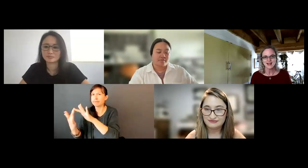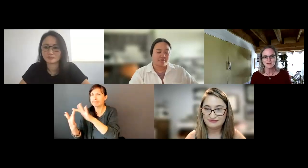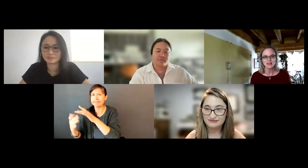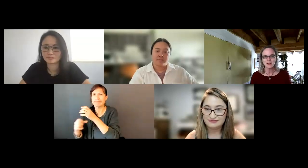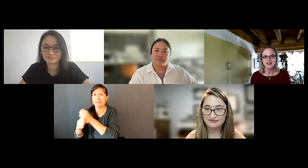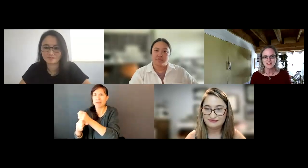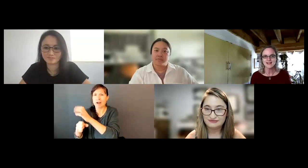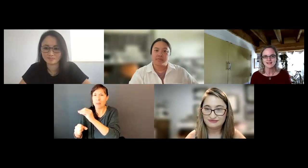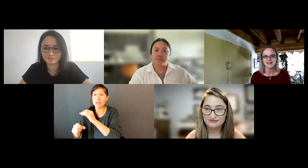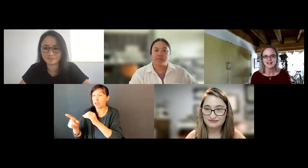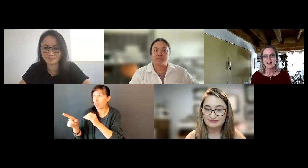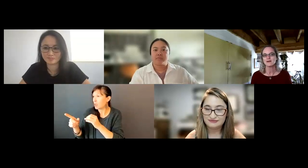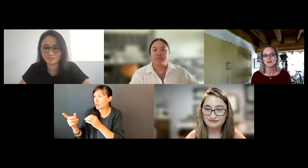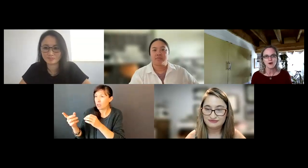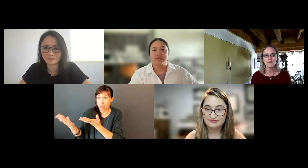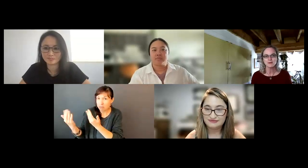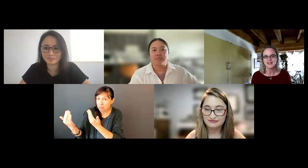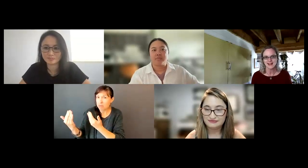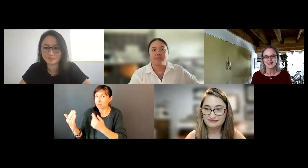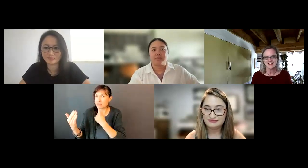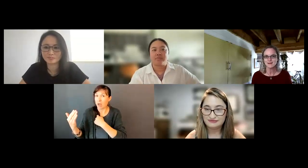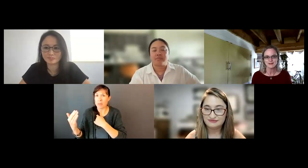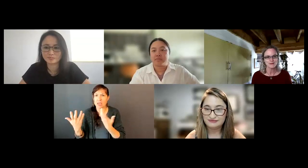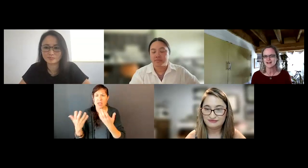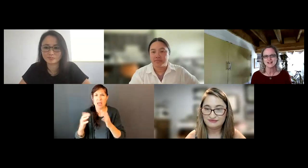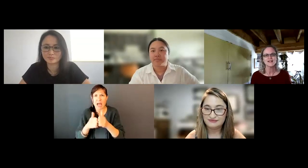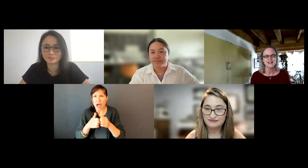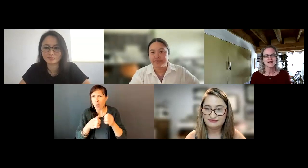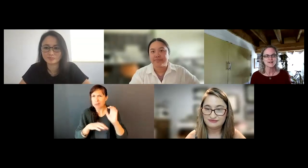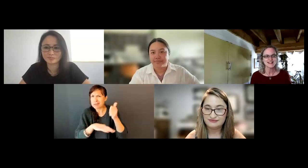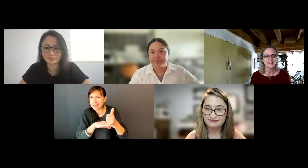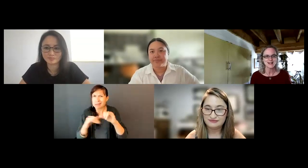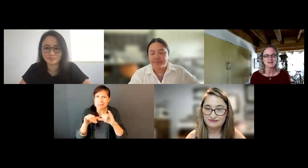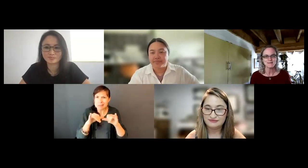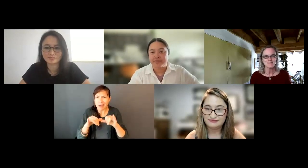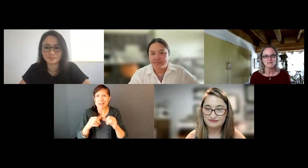because they have some experience and gathered some more options and ideas and went from there, that's fantastic.